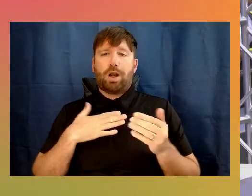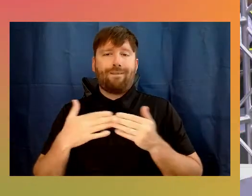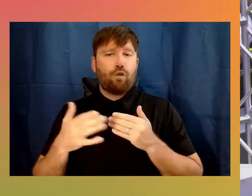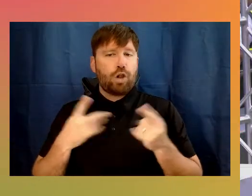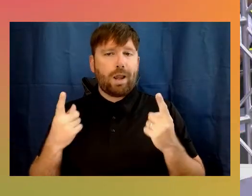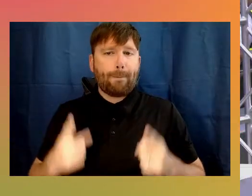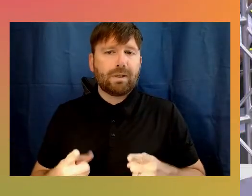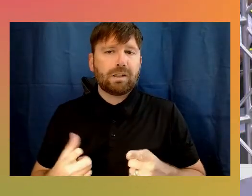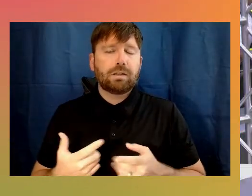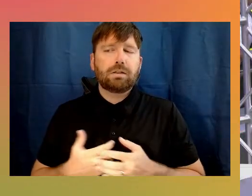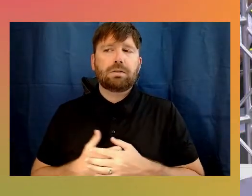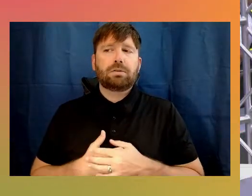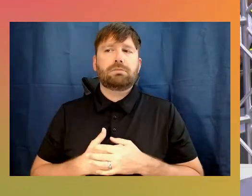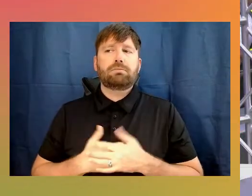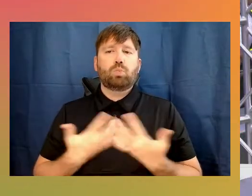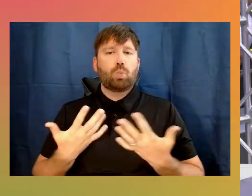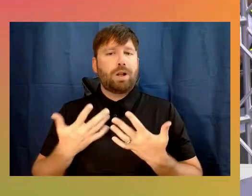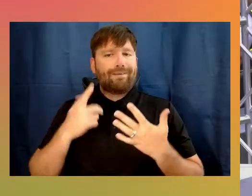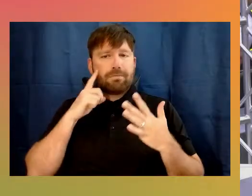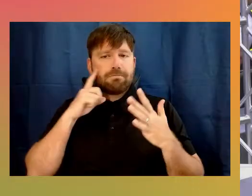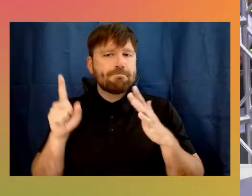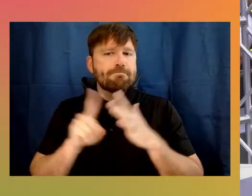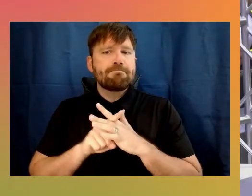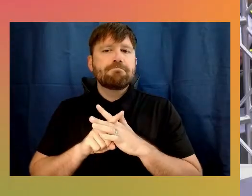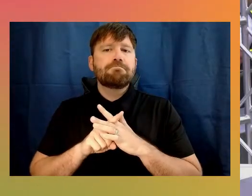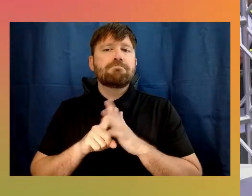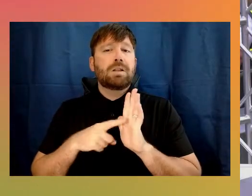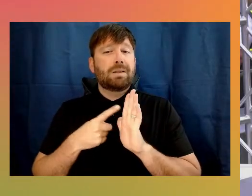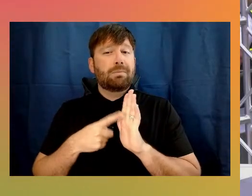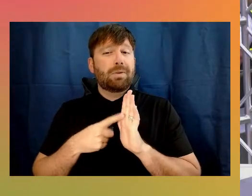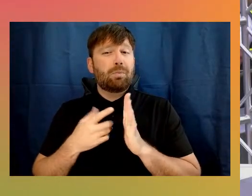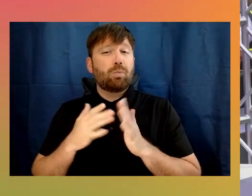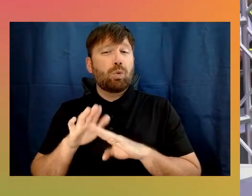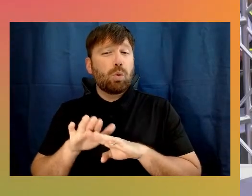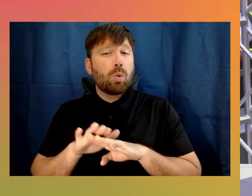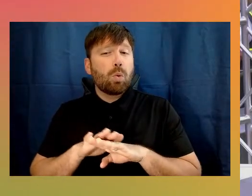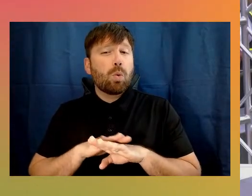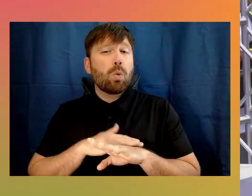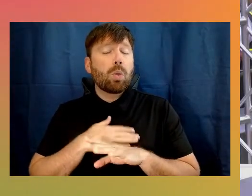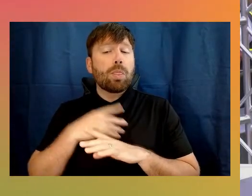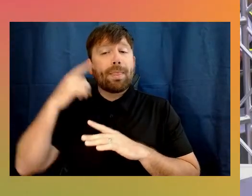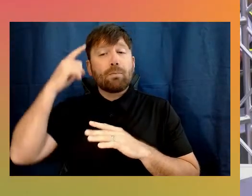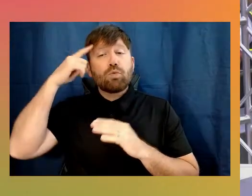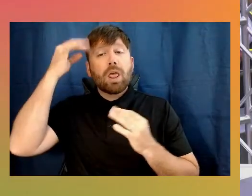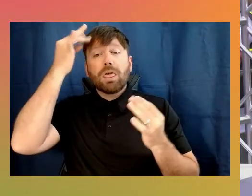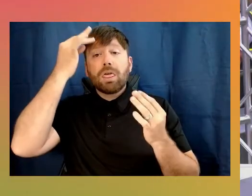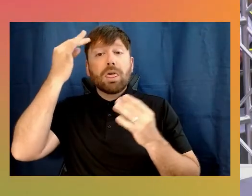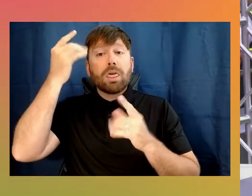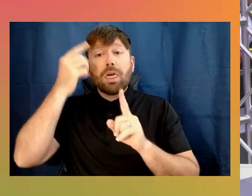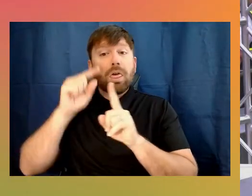SURRENDERING TO WHATEVER COMES UP.